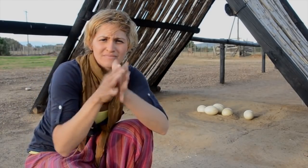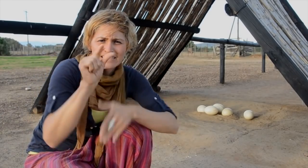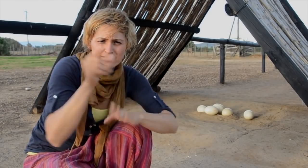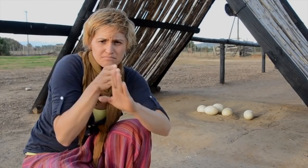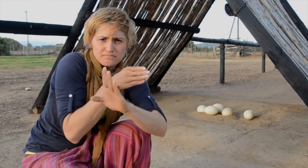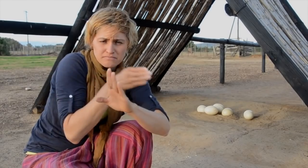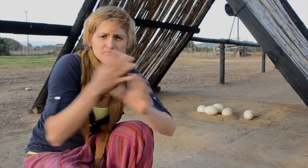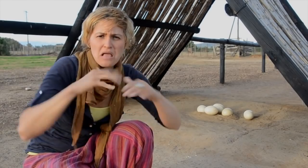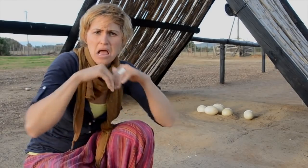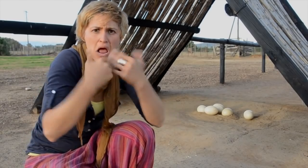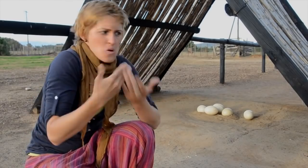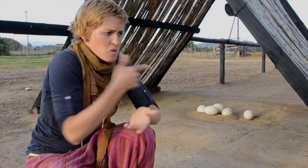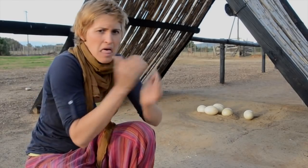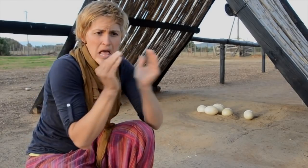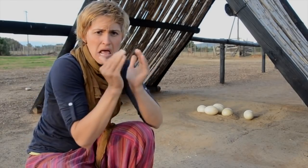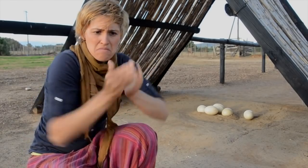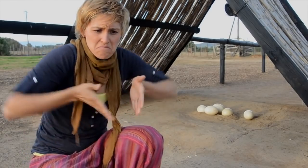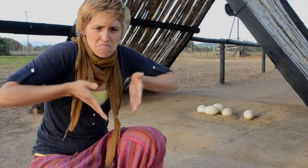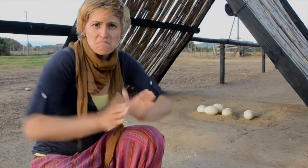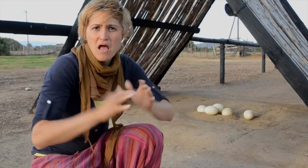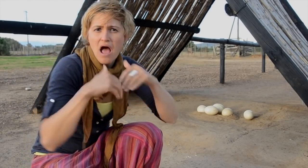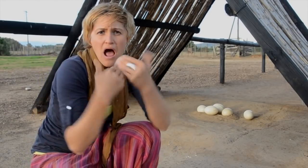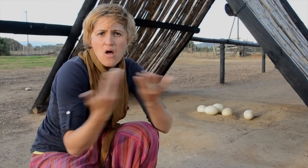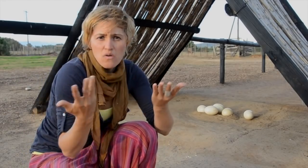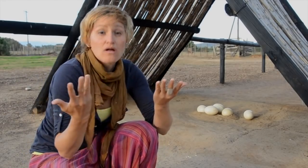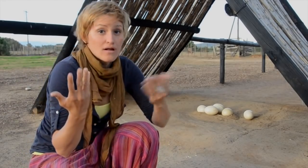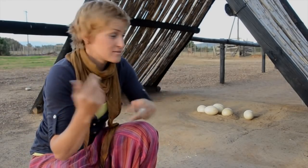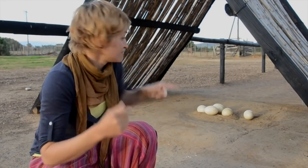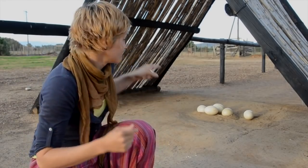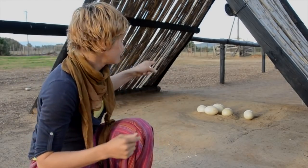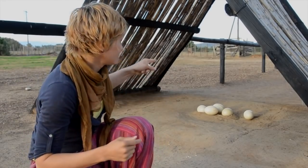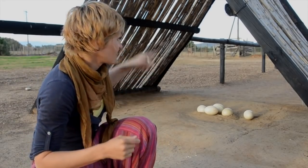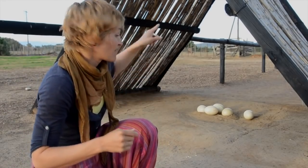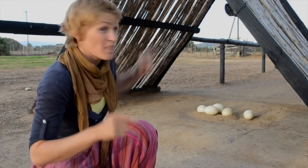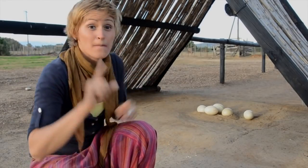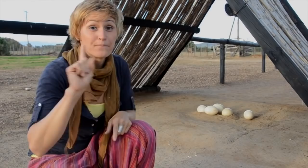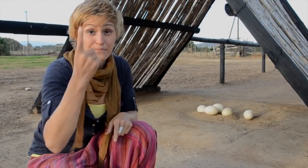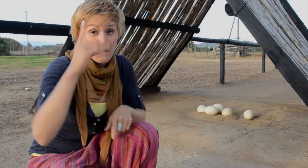Let me explain more about how it works before eggs are formed.